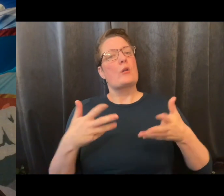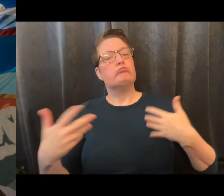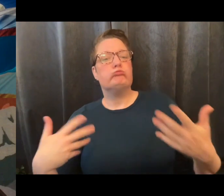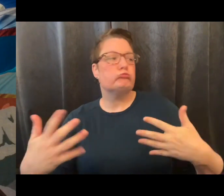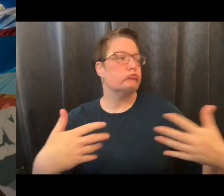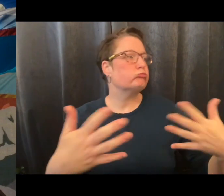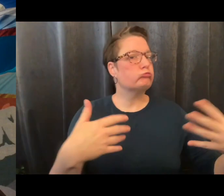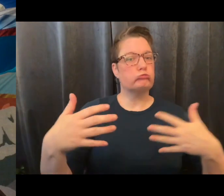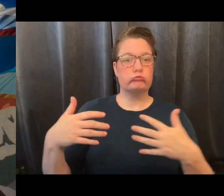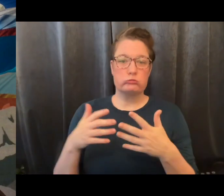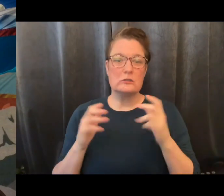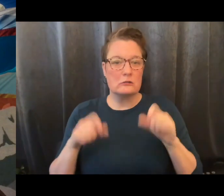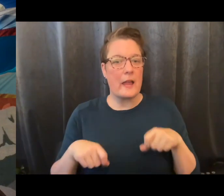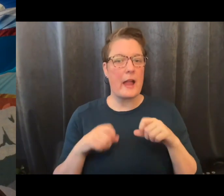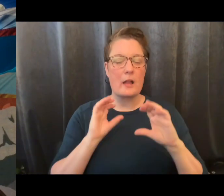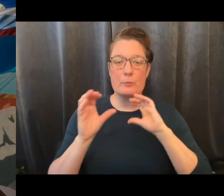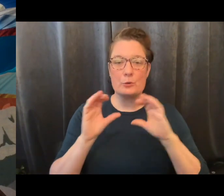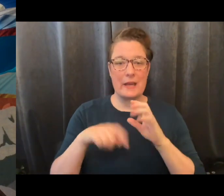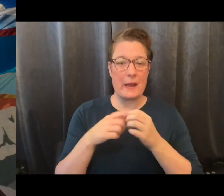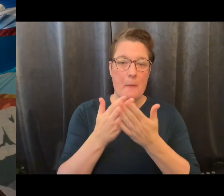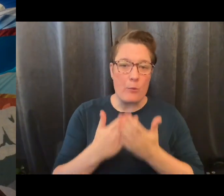about prayer and Jewish tradition.